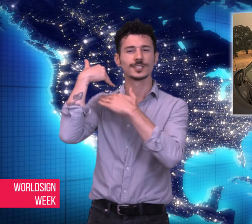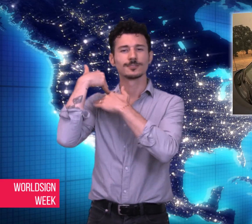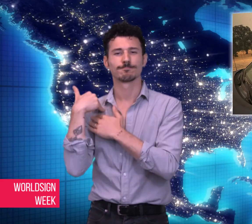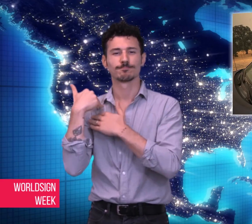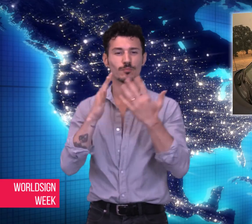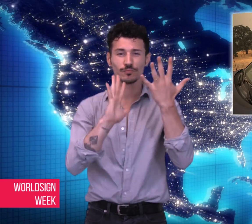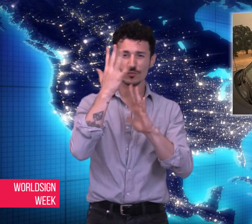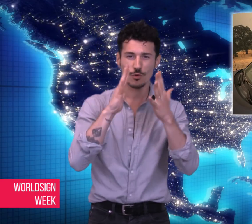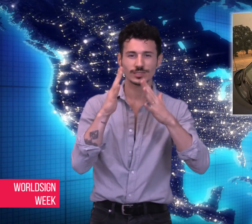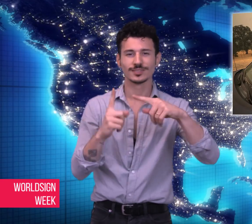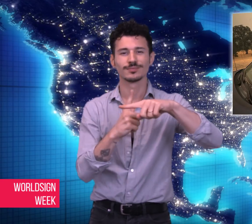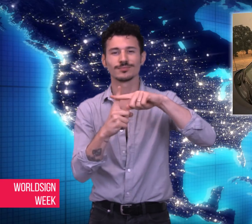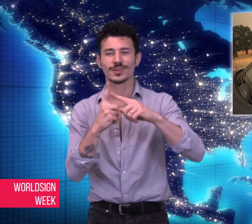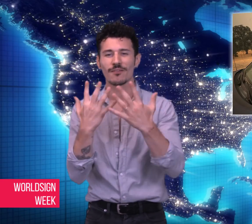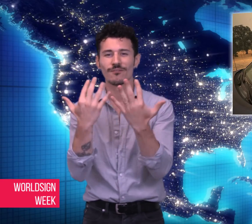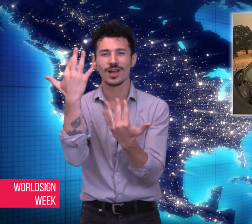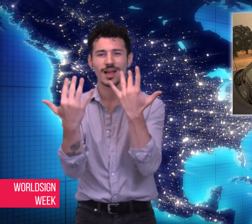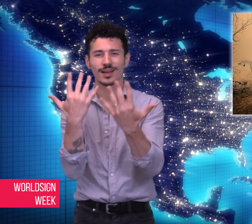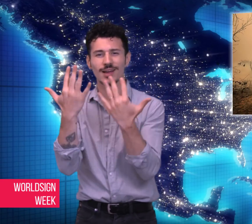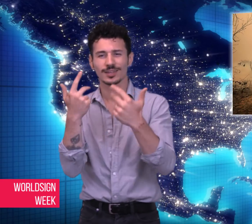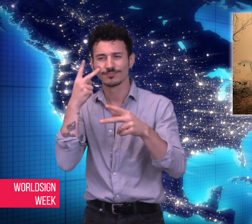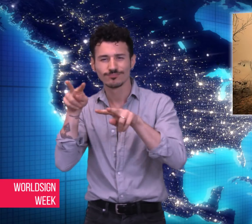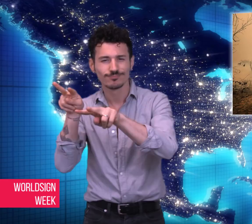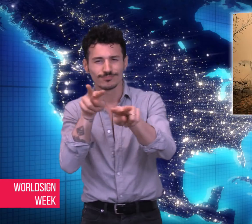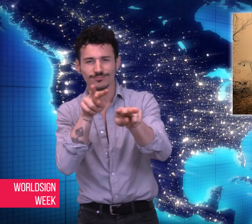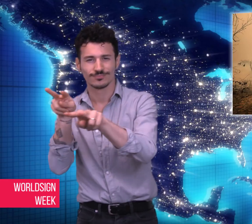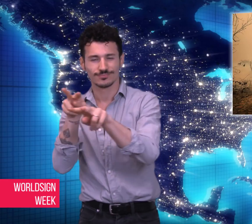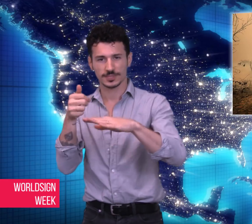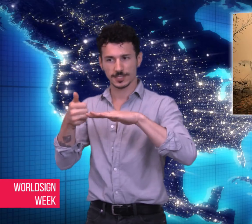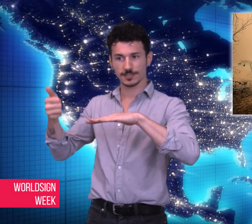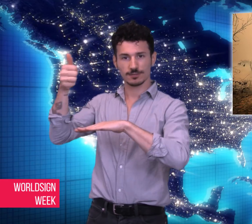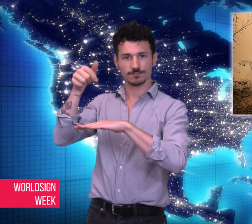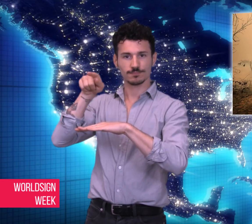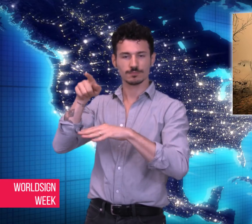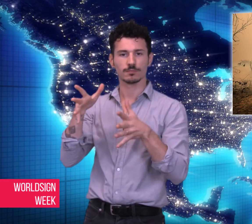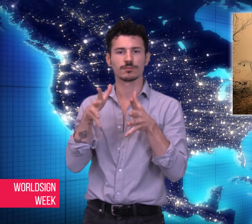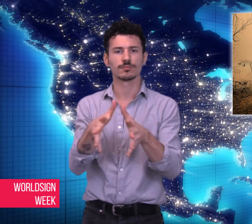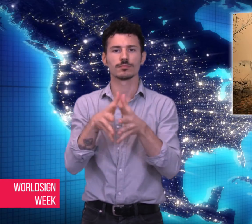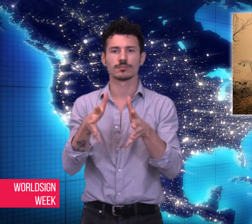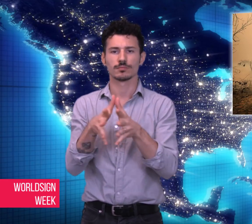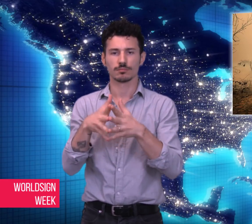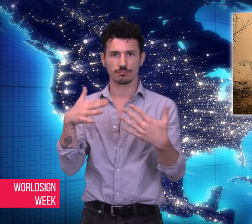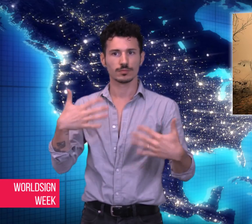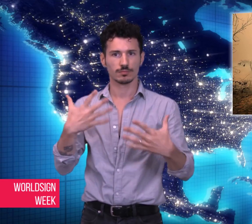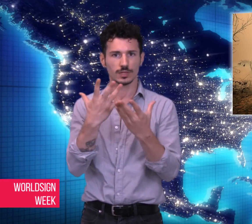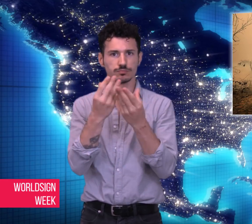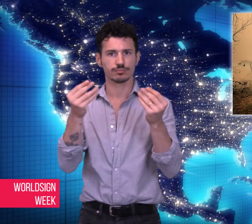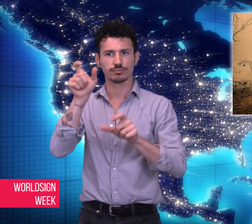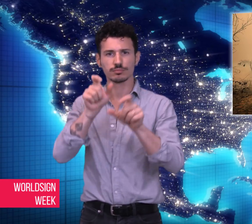the state of California. Over 14,000 firefighters are battling over one